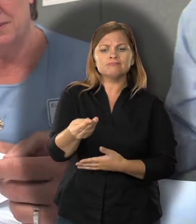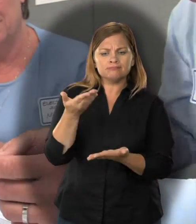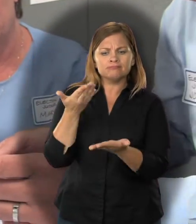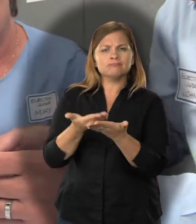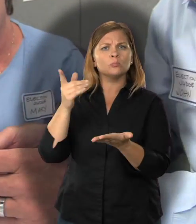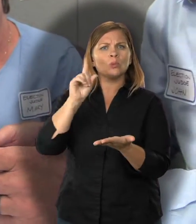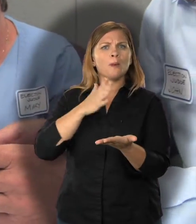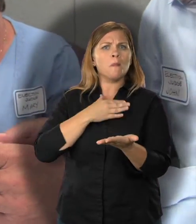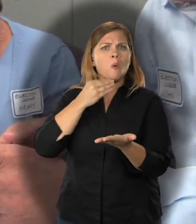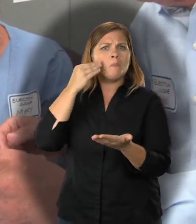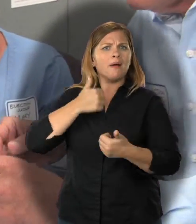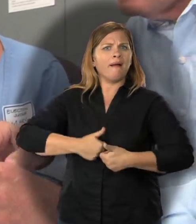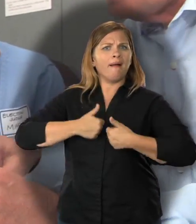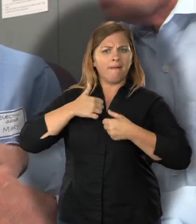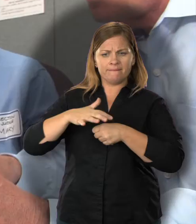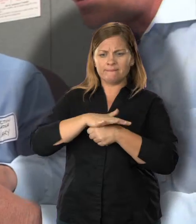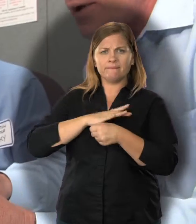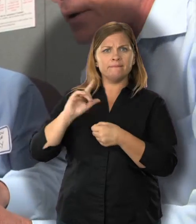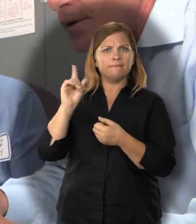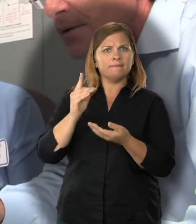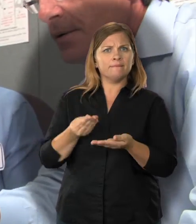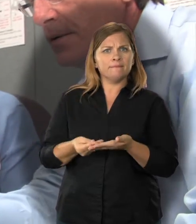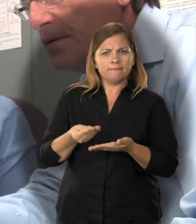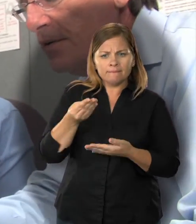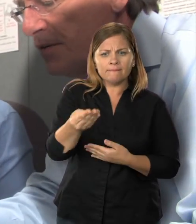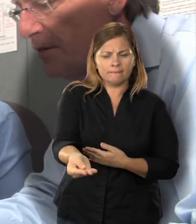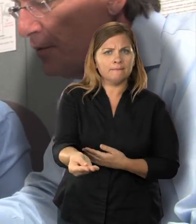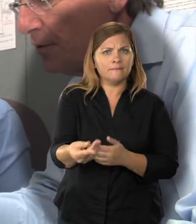There are a lot of different ways to prove where you live.